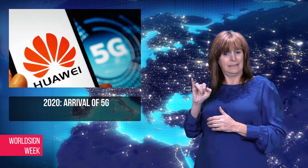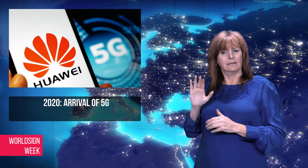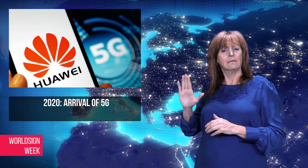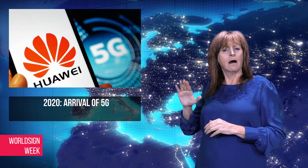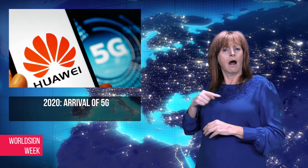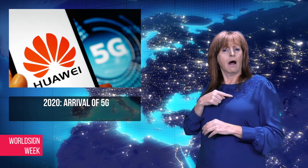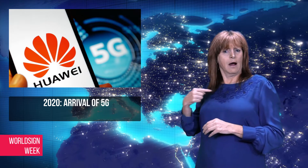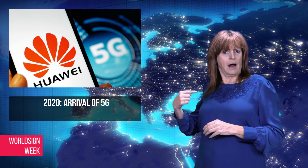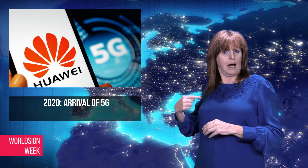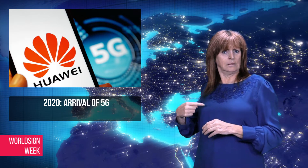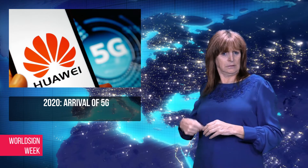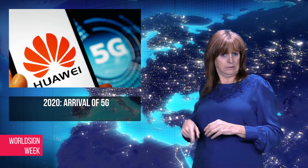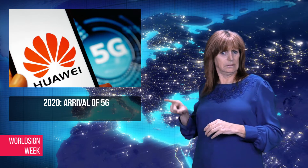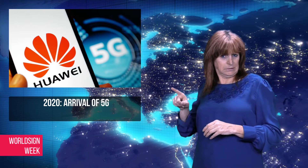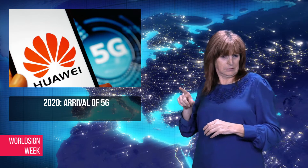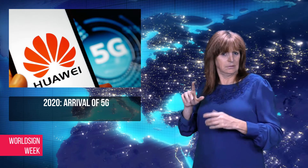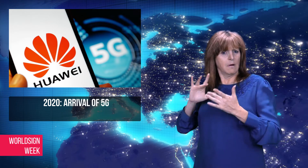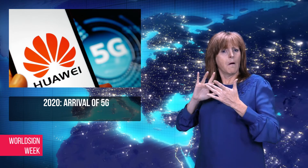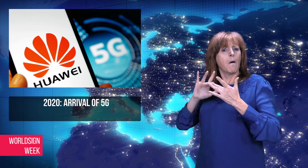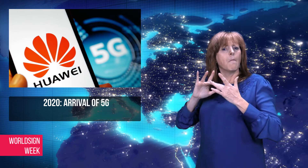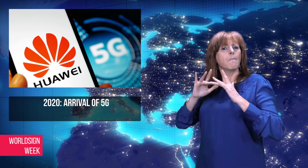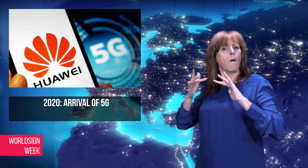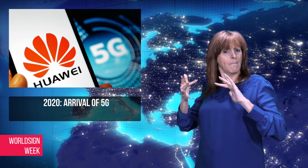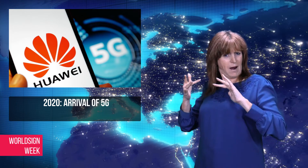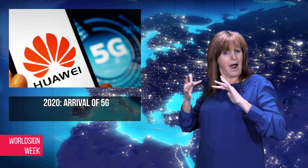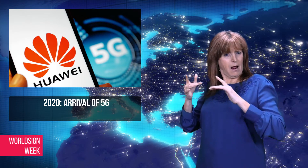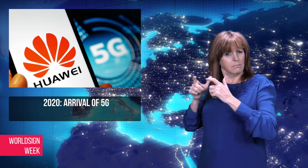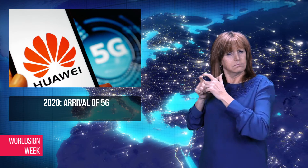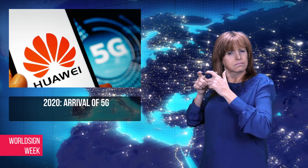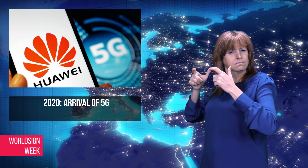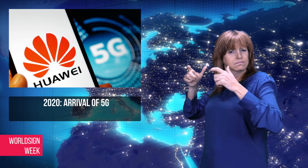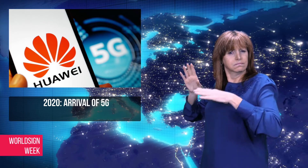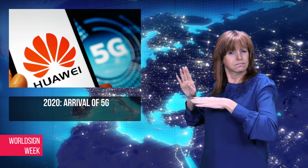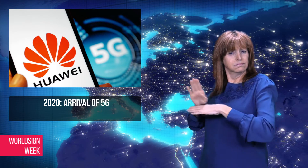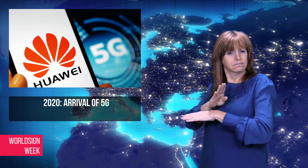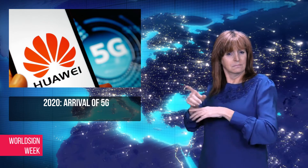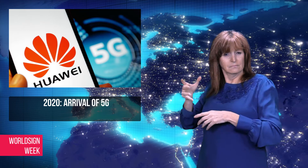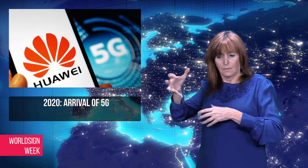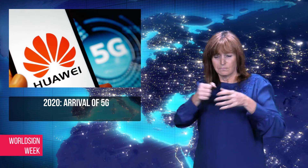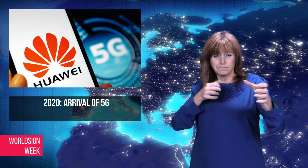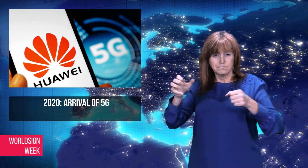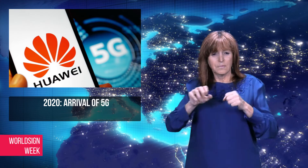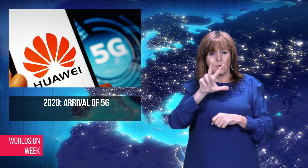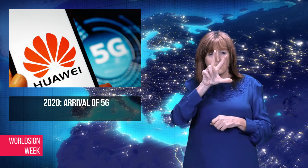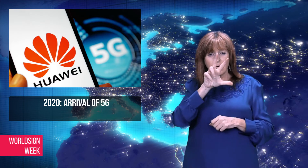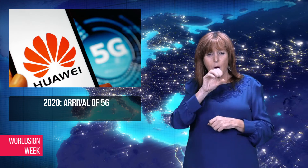300 top experts from the wireless industry around